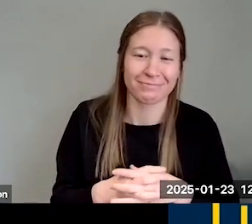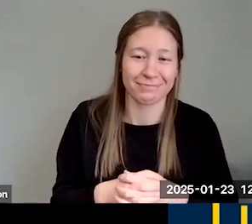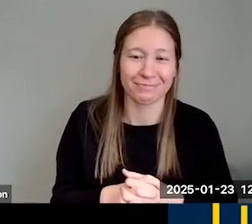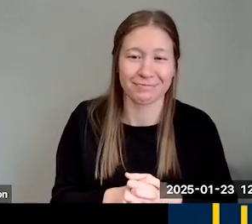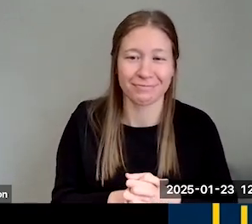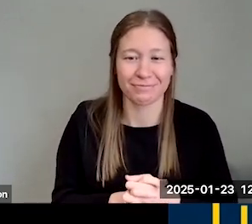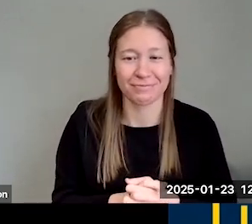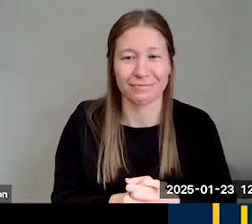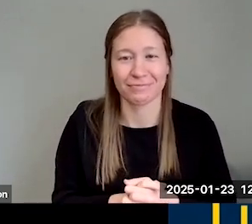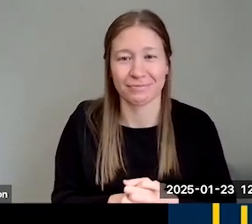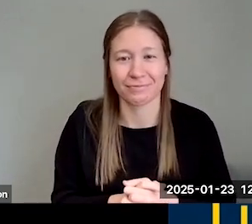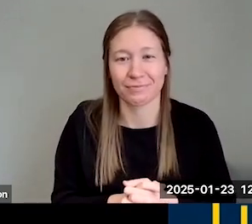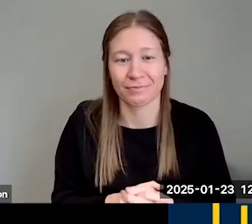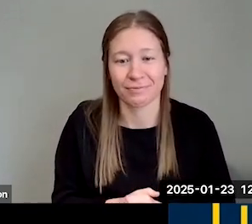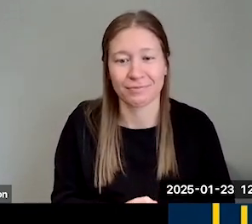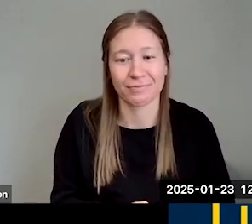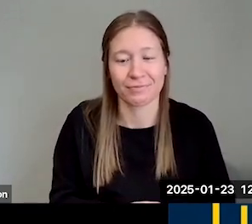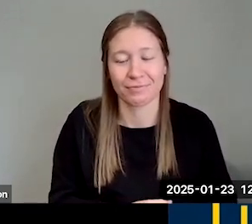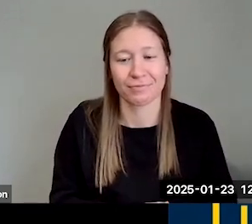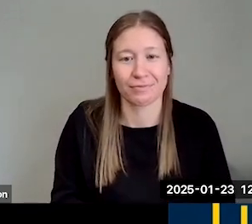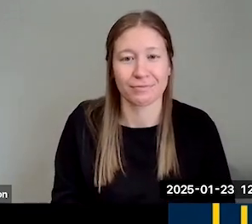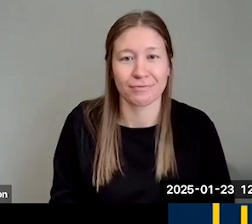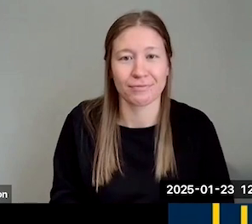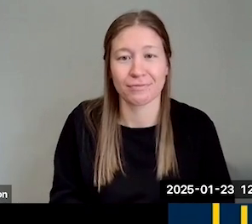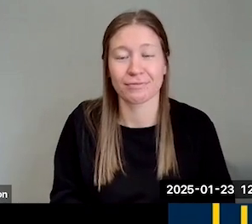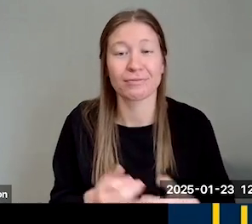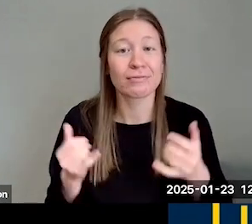So we've got individual thinking